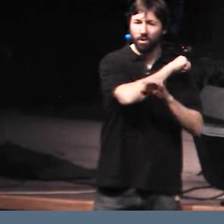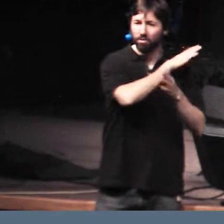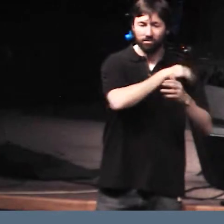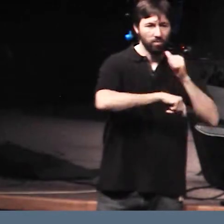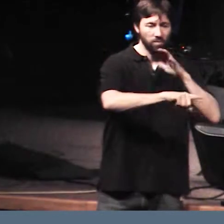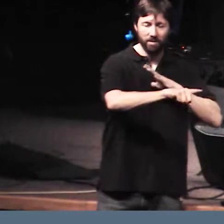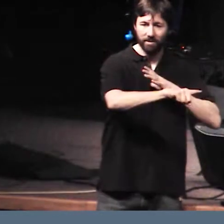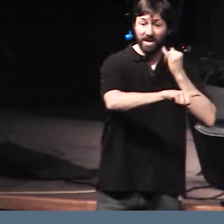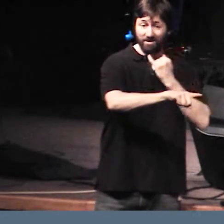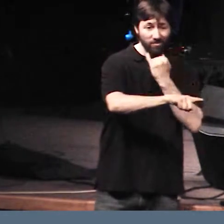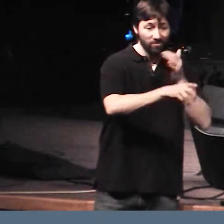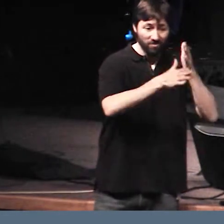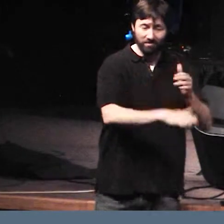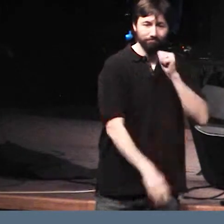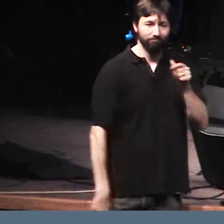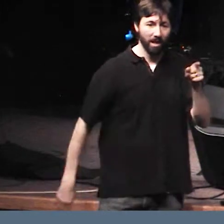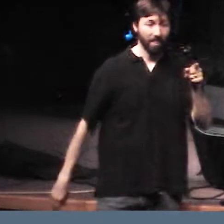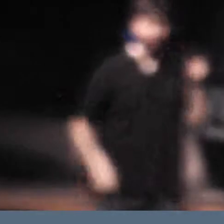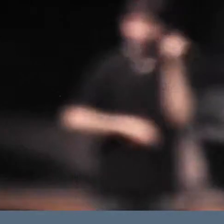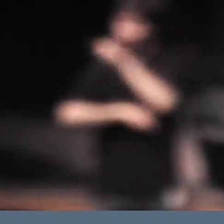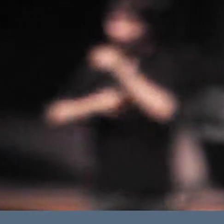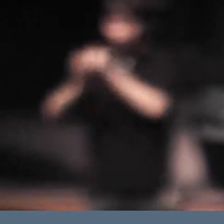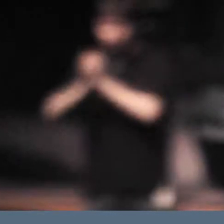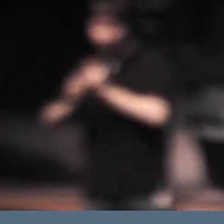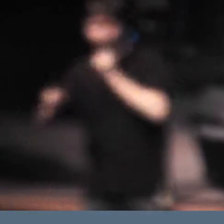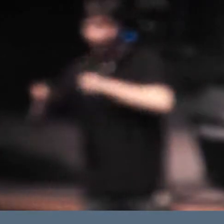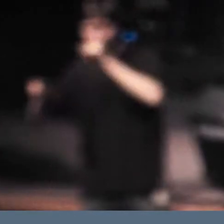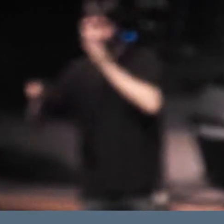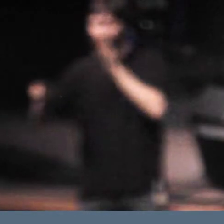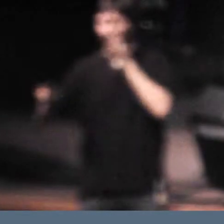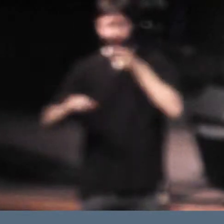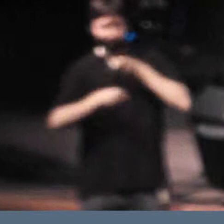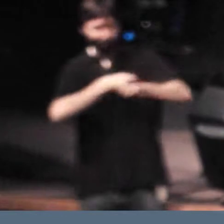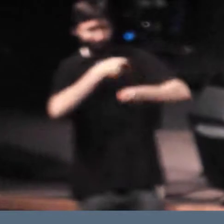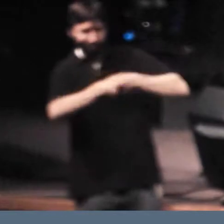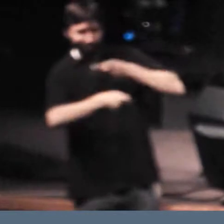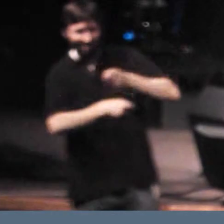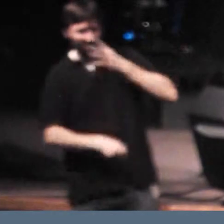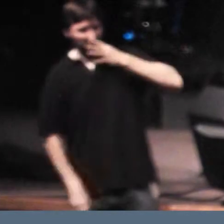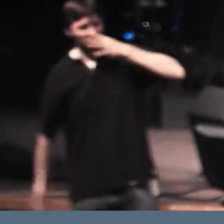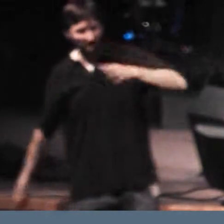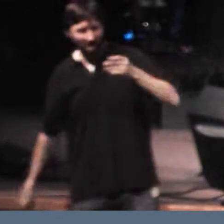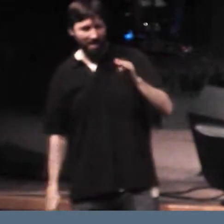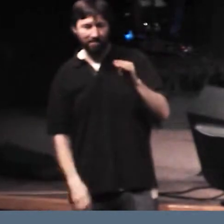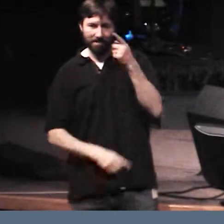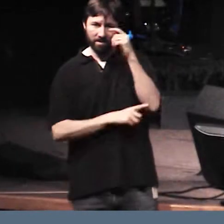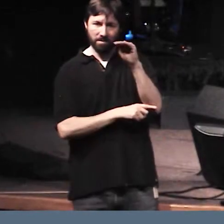and if they go back they worship false gods... if they go back they are going to be the objects of ridicule if they go back people will despise them because the Moabites